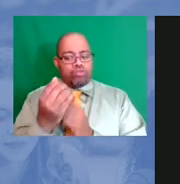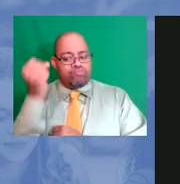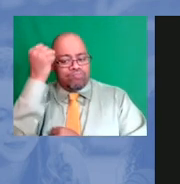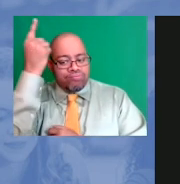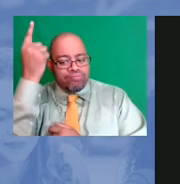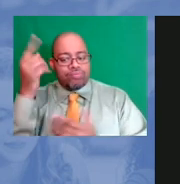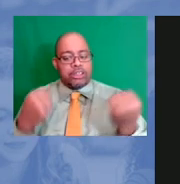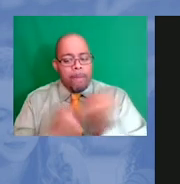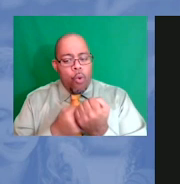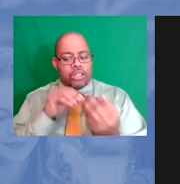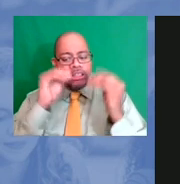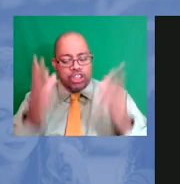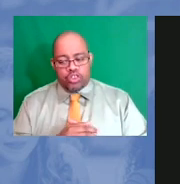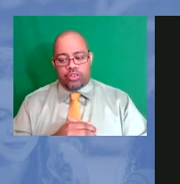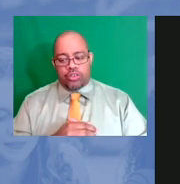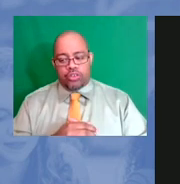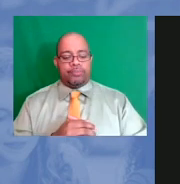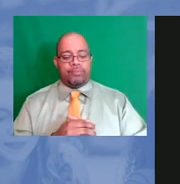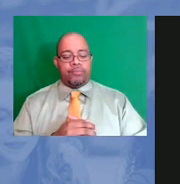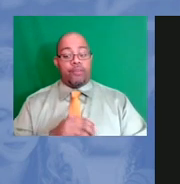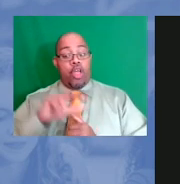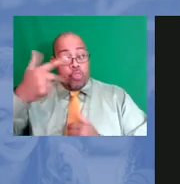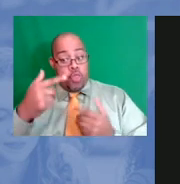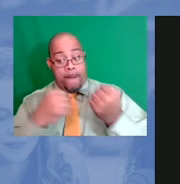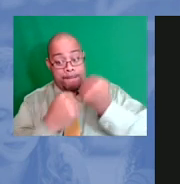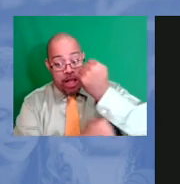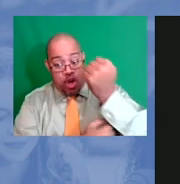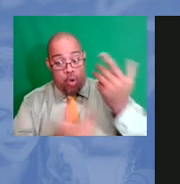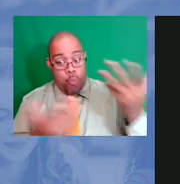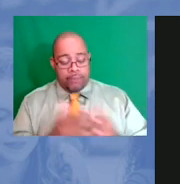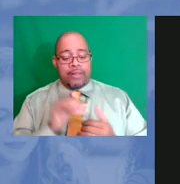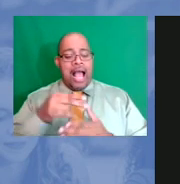THE THIRD PILLAR IN OUR STRATEGIC PLAN IS HIGHLY EFFECTIVE TEACHERS, LEADERS AND STAFF.